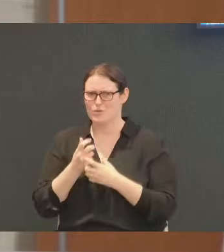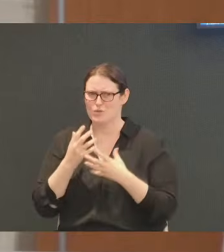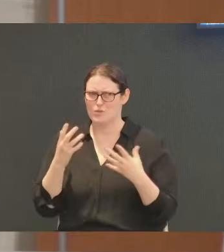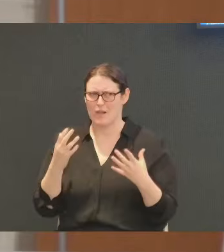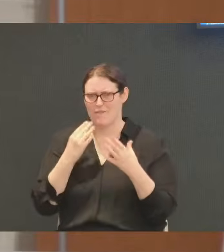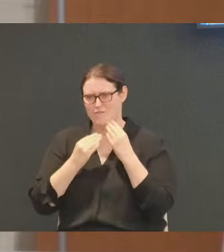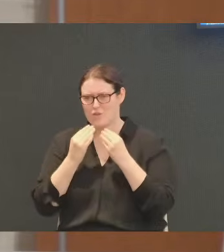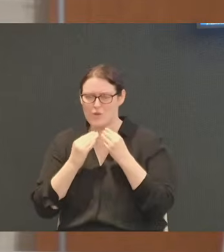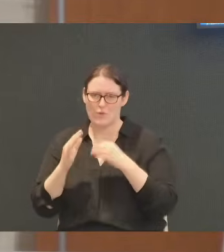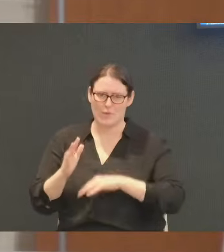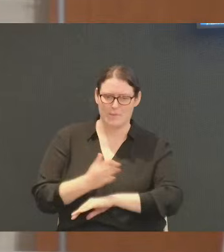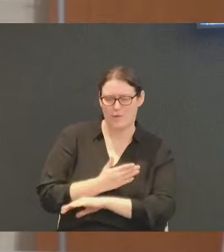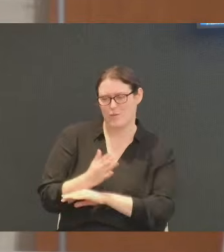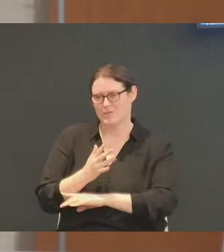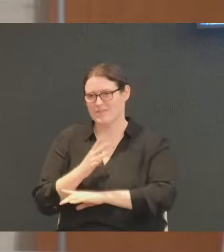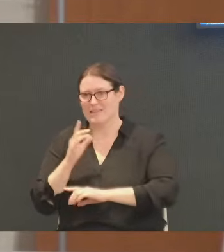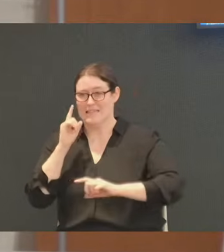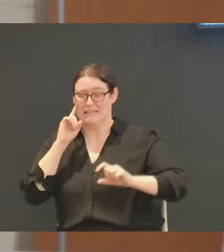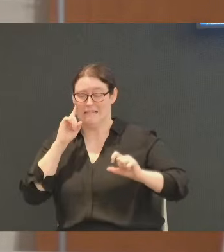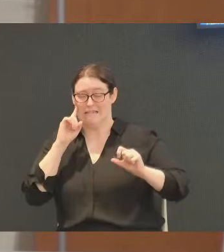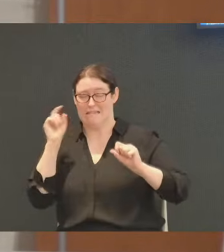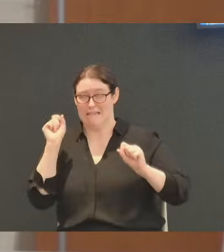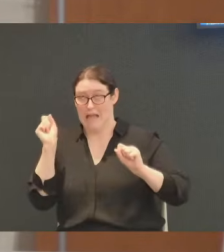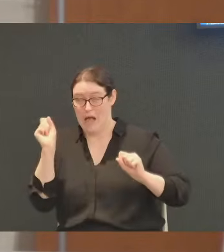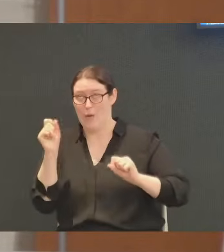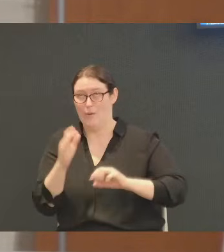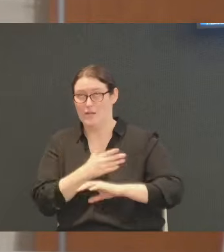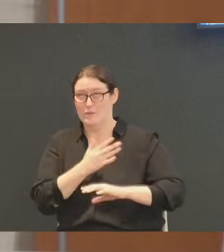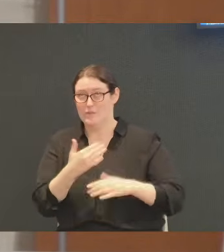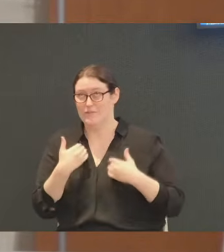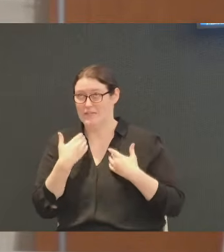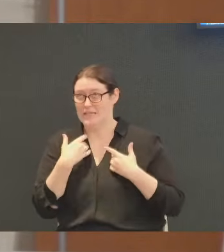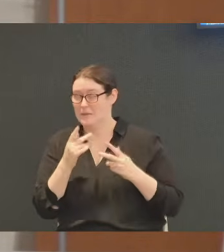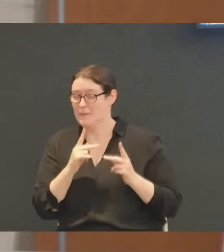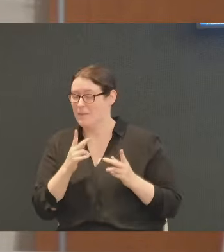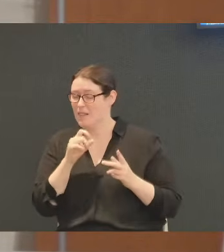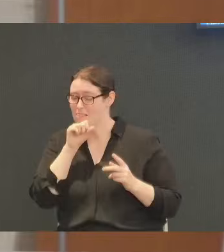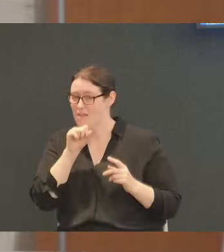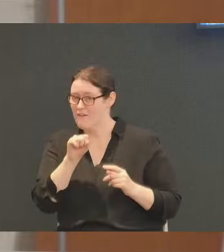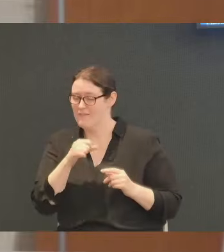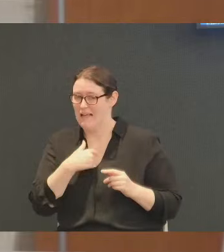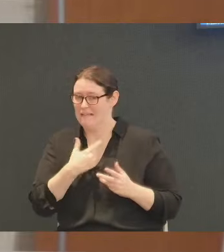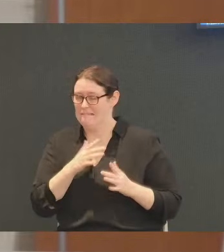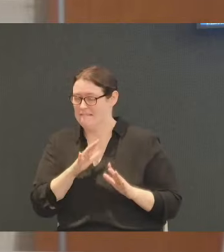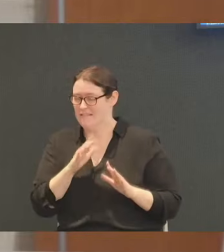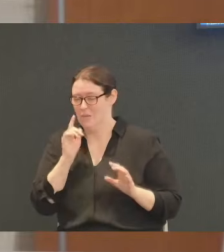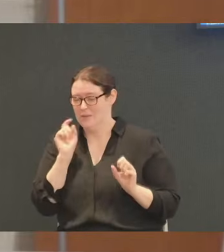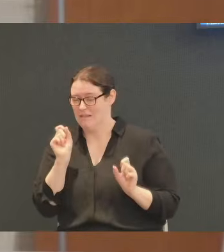music, loud, loud music for these young people. It was great. They loved it. and they took photos and